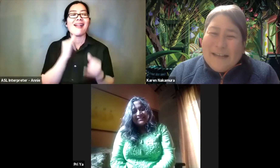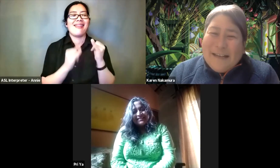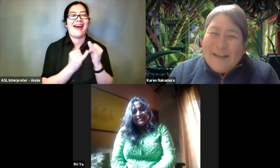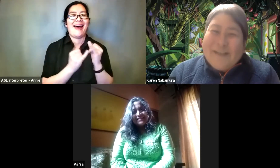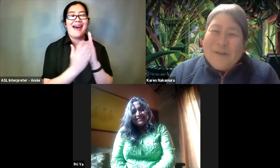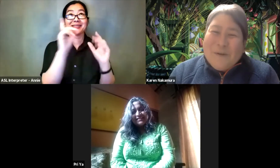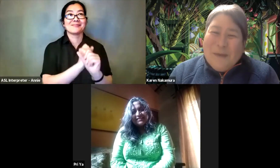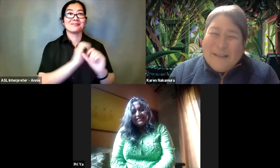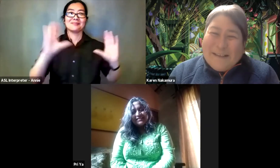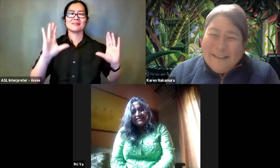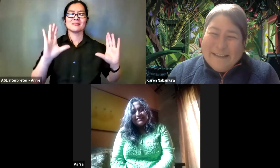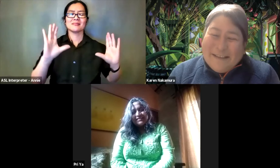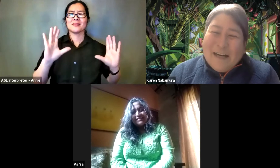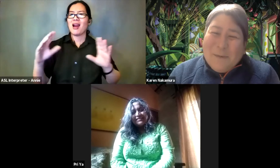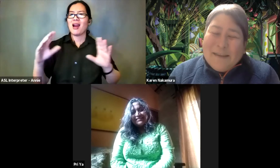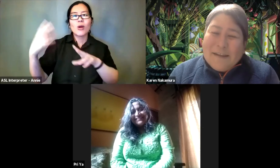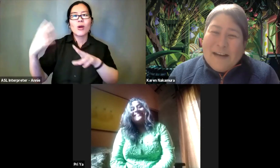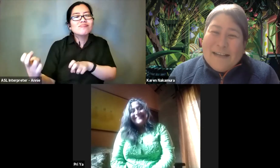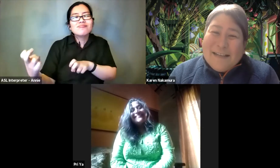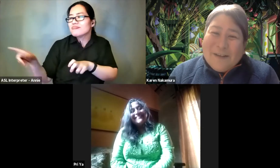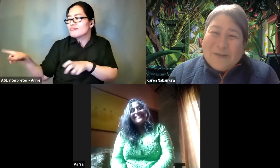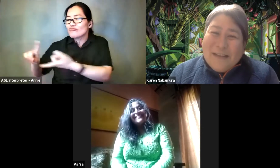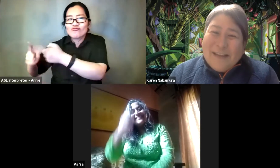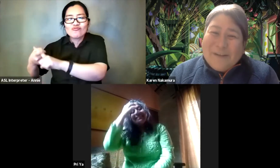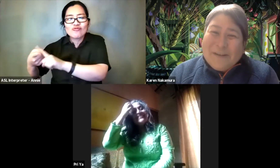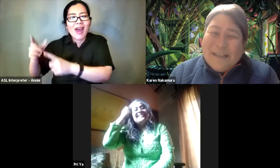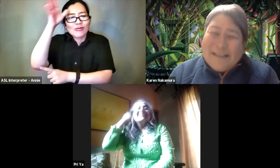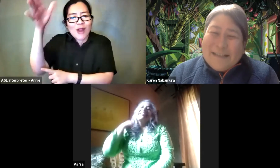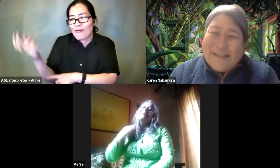gotten to know you better I think ties that out together really nicely.